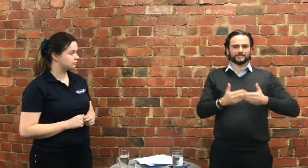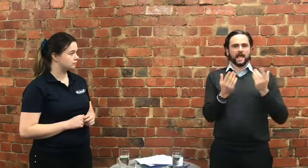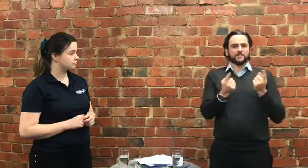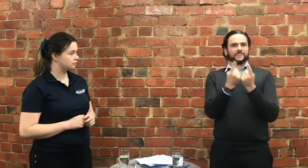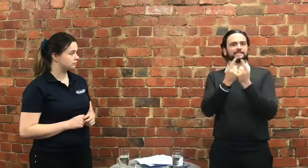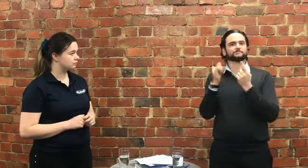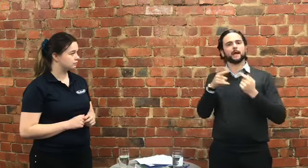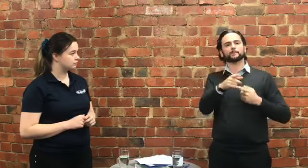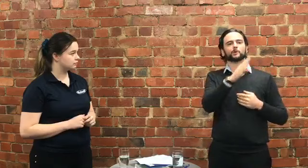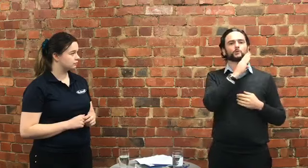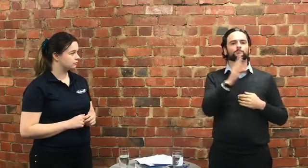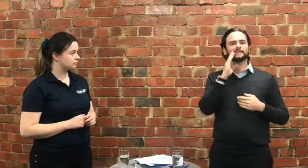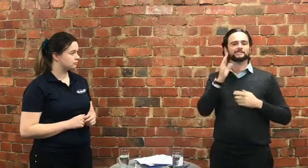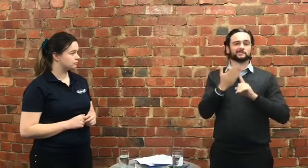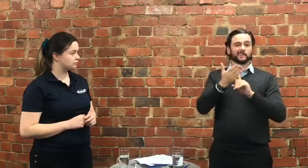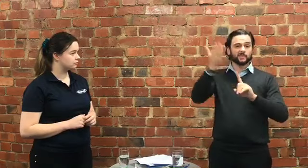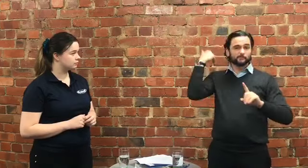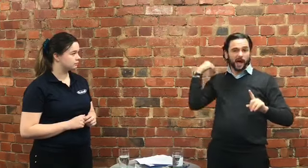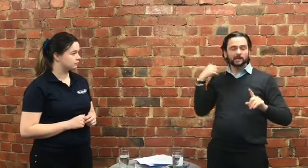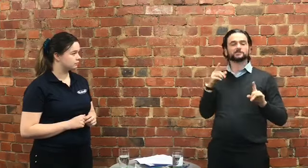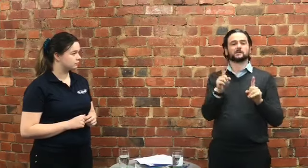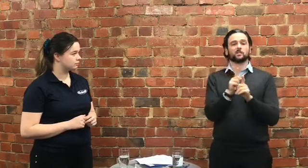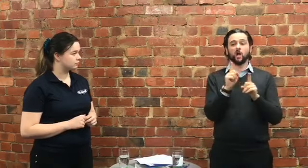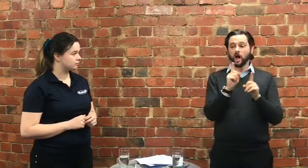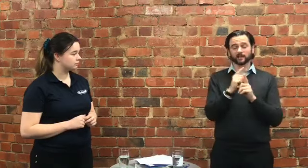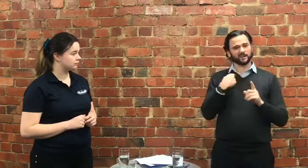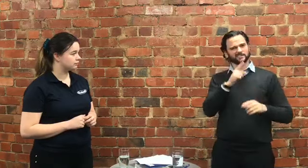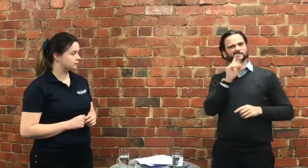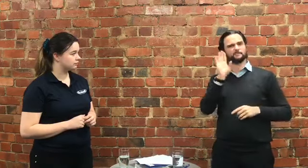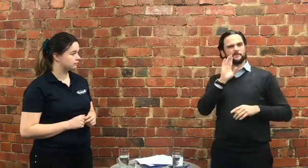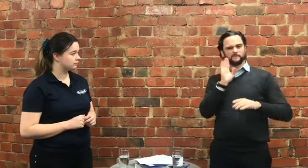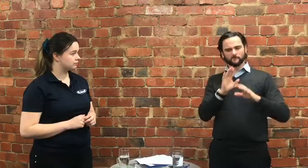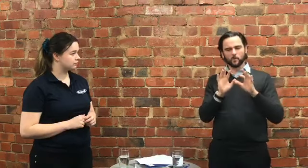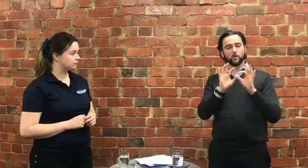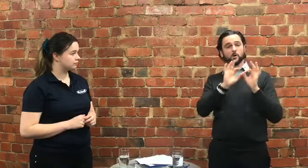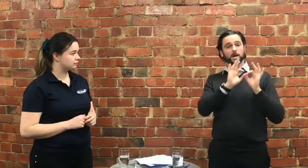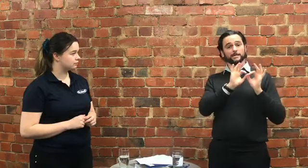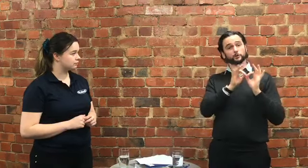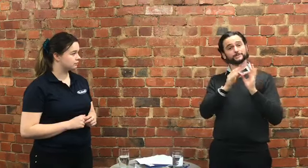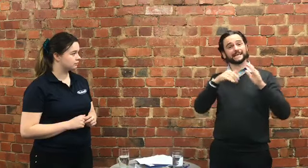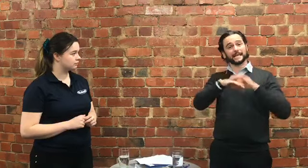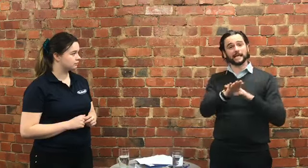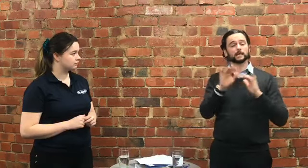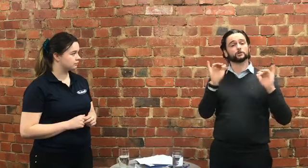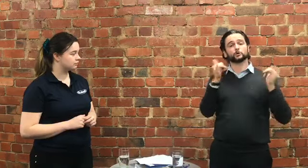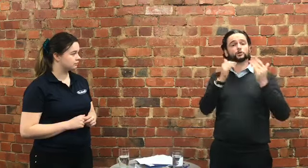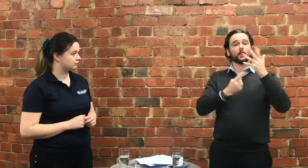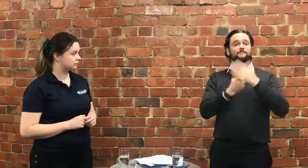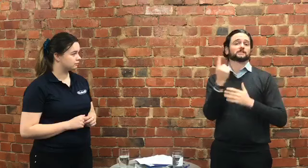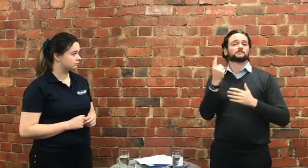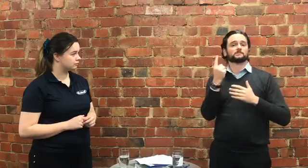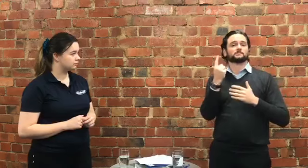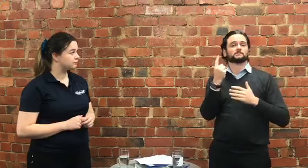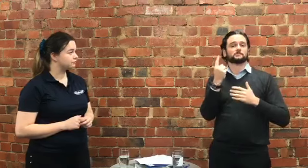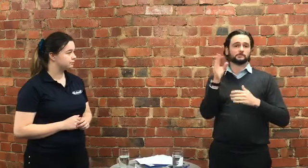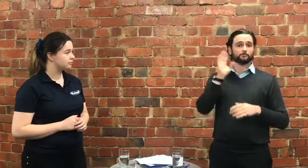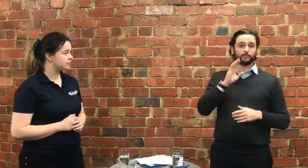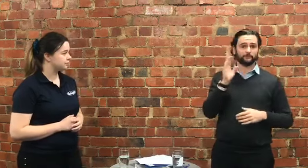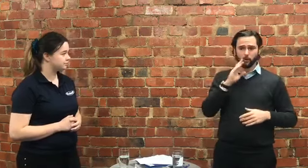Support for everyday things that you have missed in the past. As I've said before, you might not have had